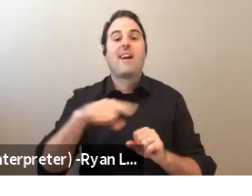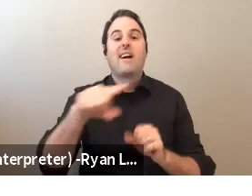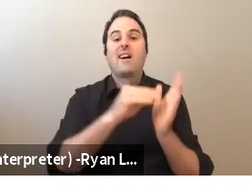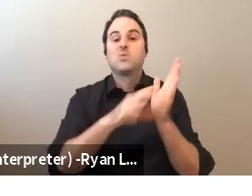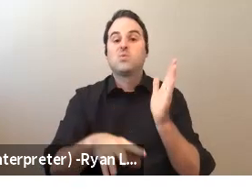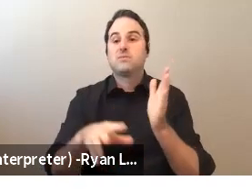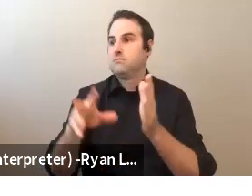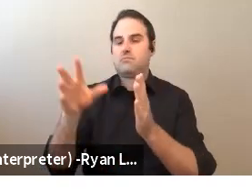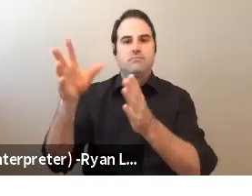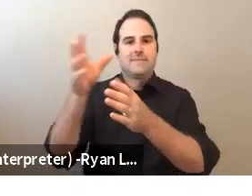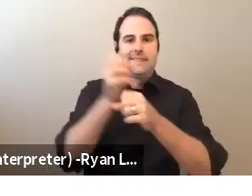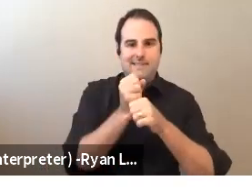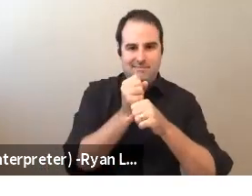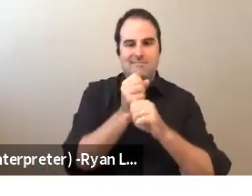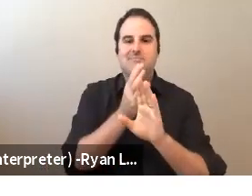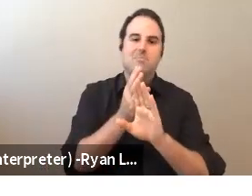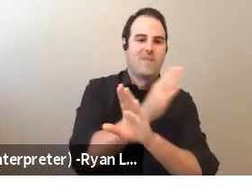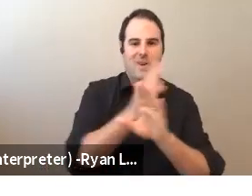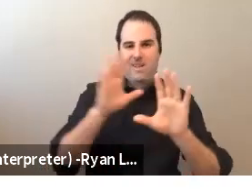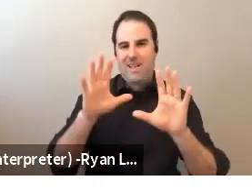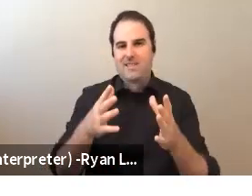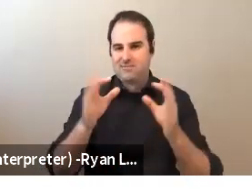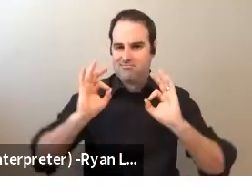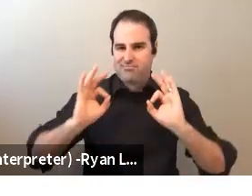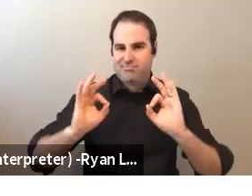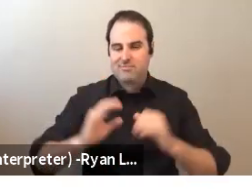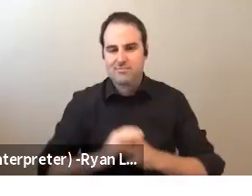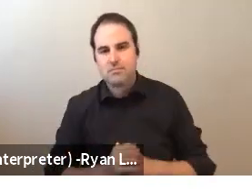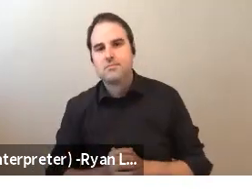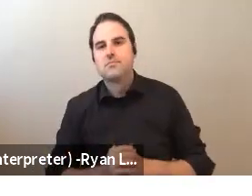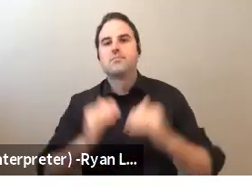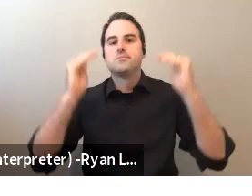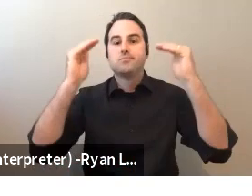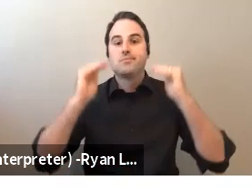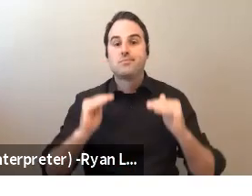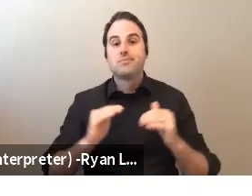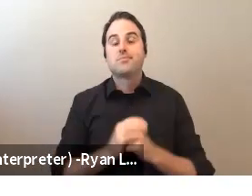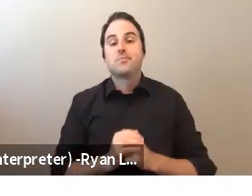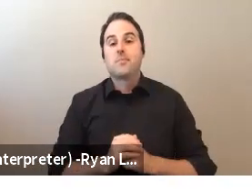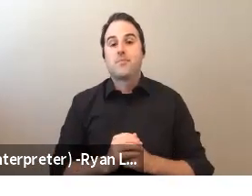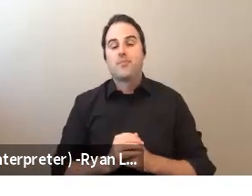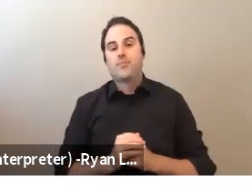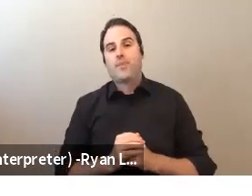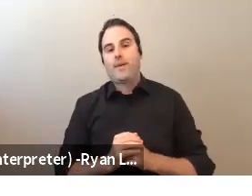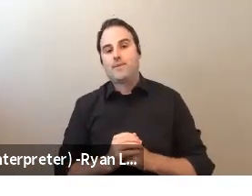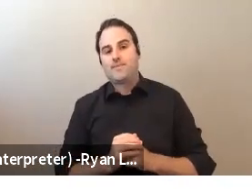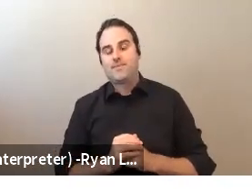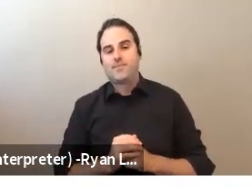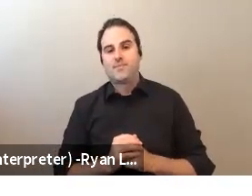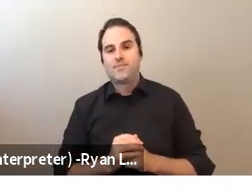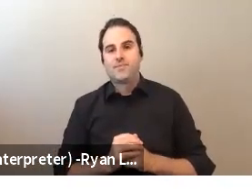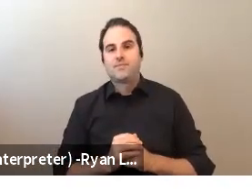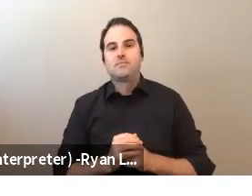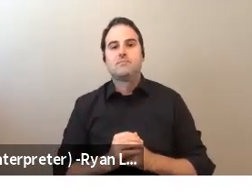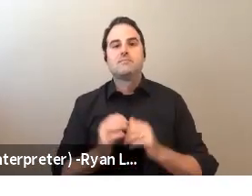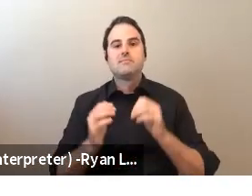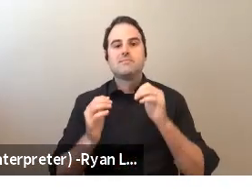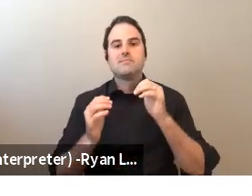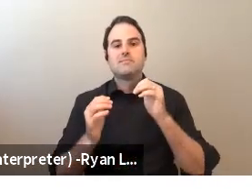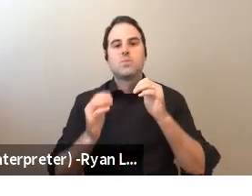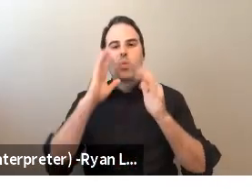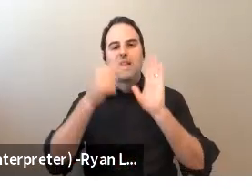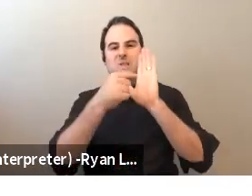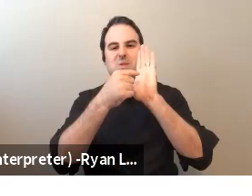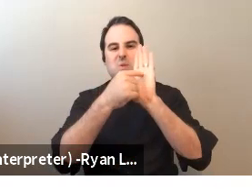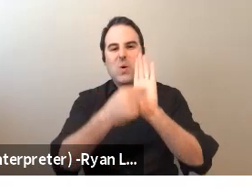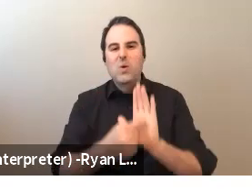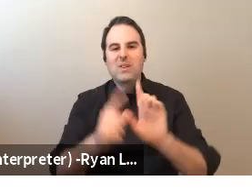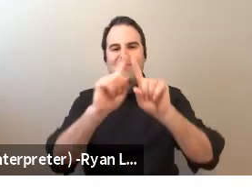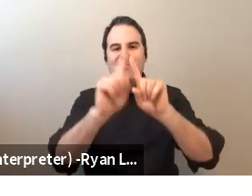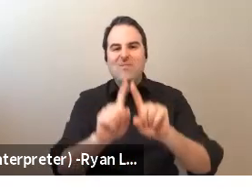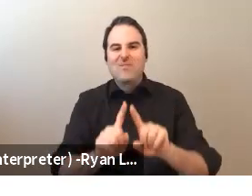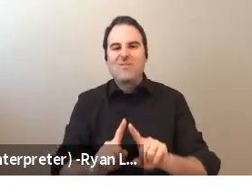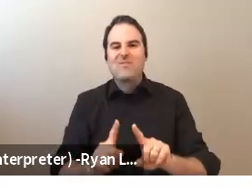Sally Potter: For the most part, when we're looking for OCR sources and the places that I'm going to show you to look, which are these different repositories and the canvas commons.